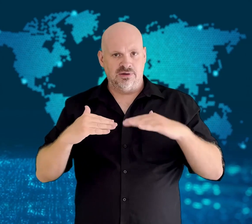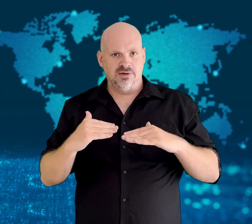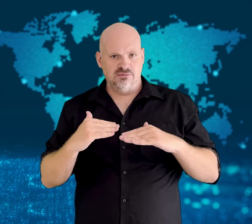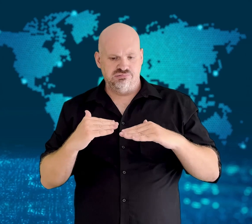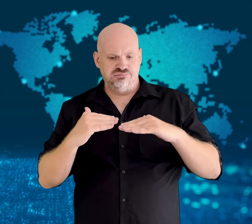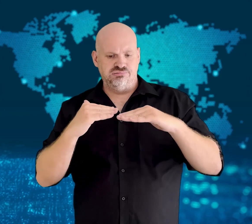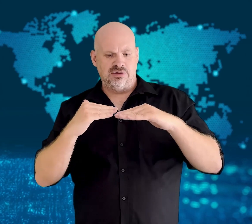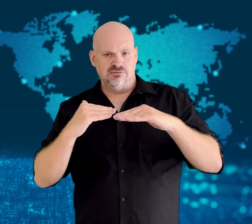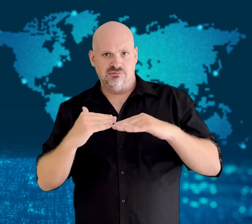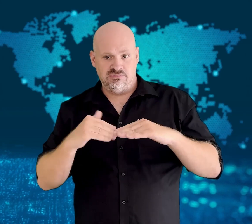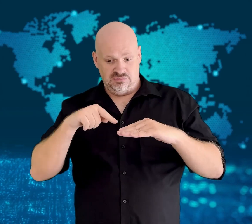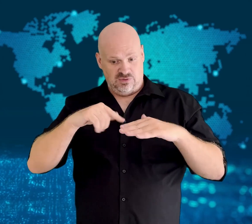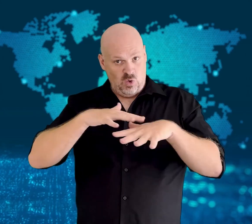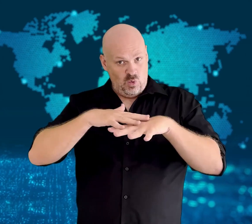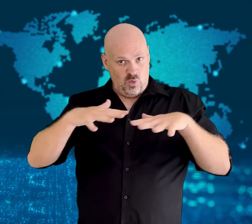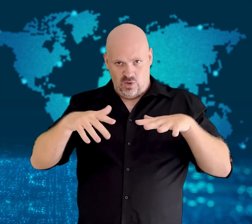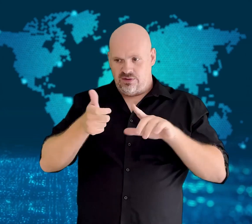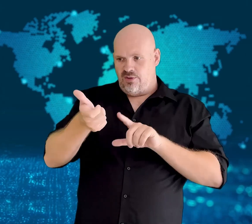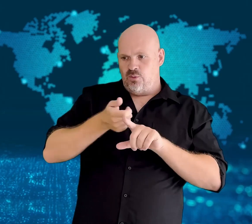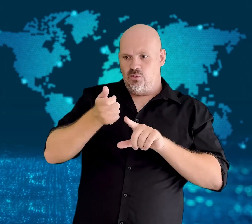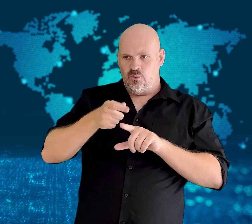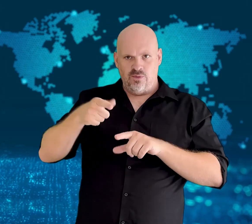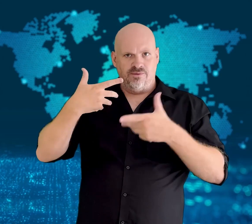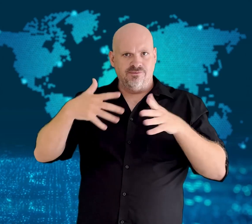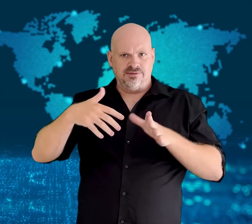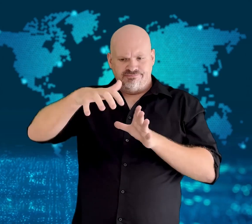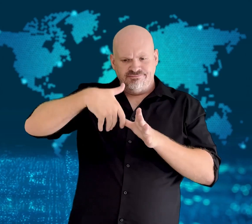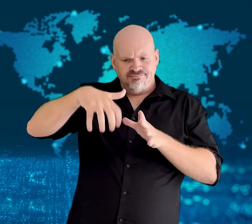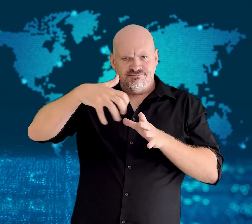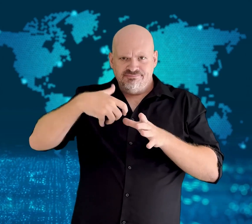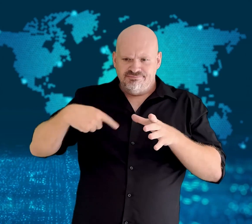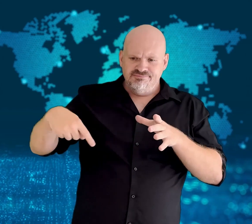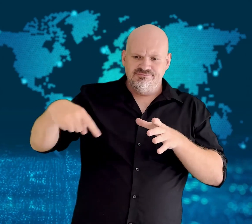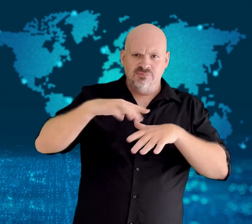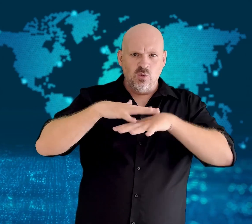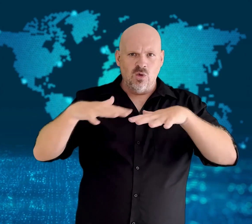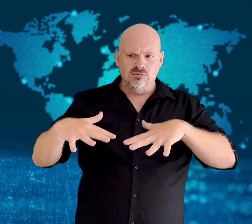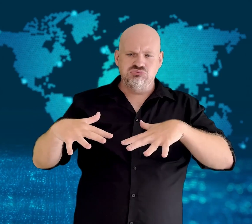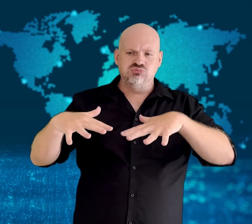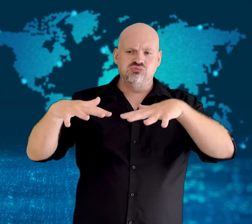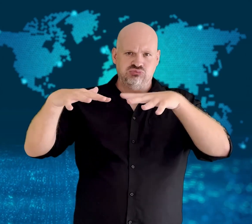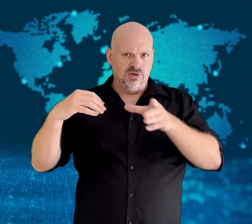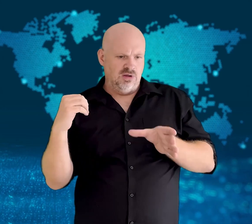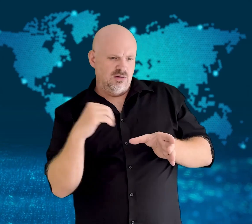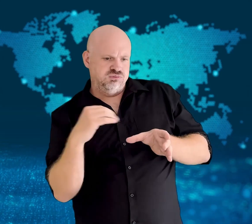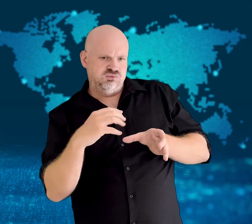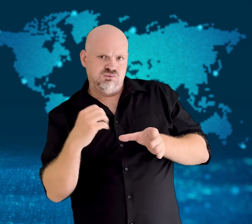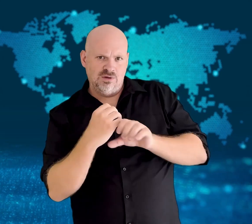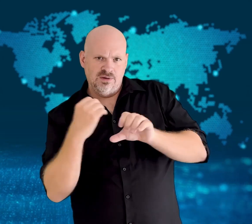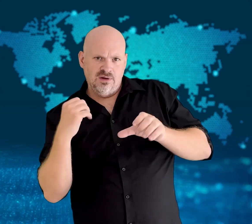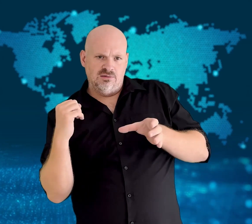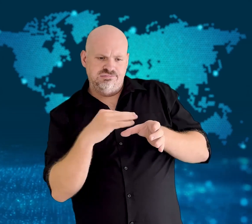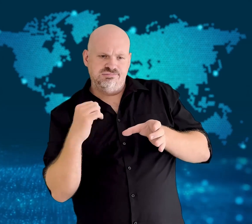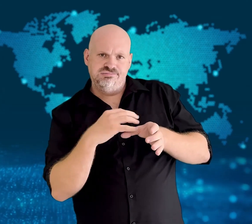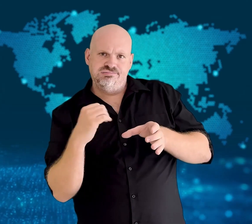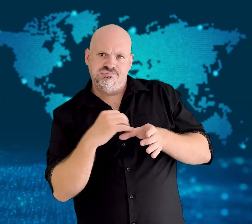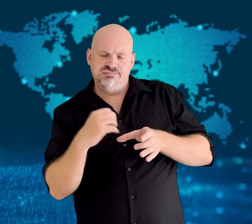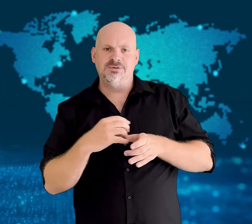The huge amount of water used by the "elevator" comes from man-made lakes.